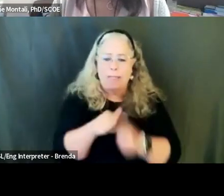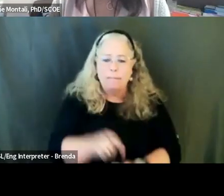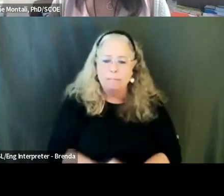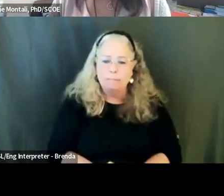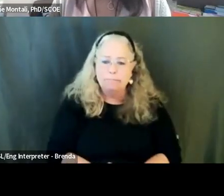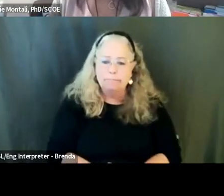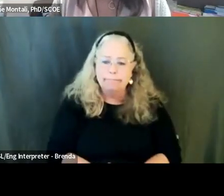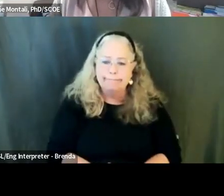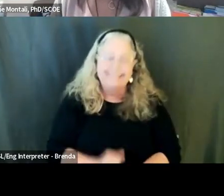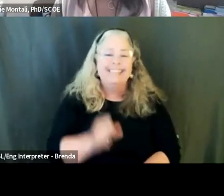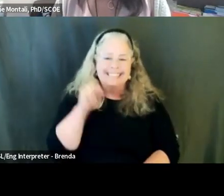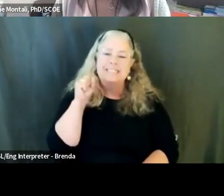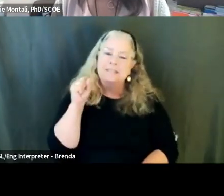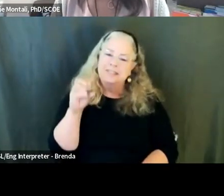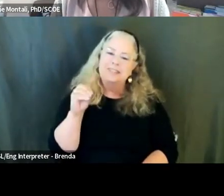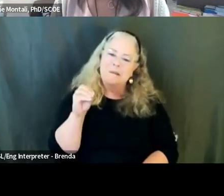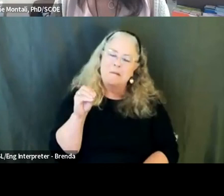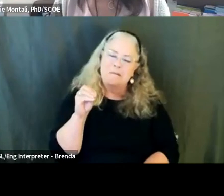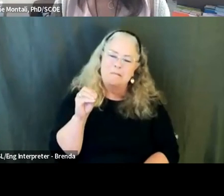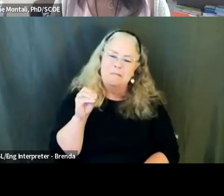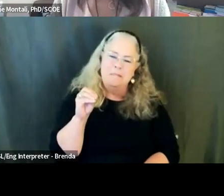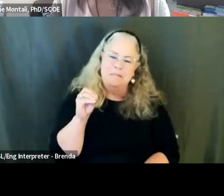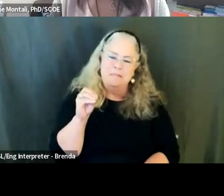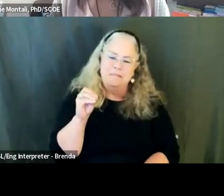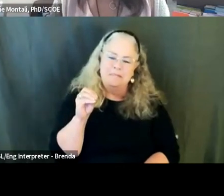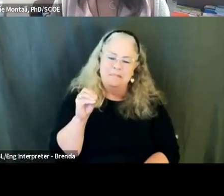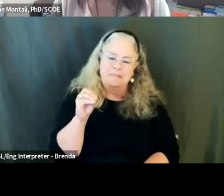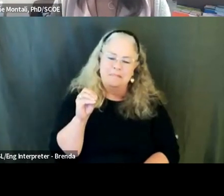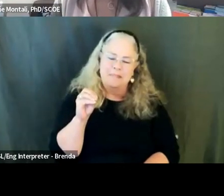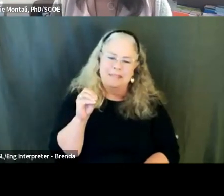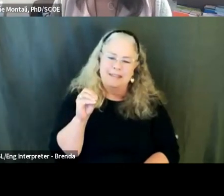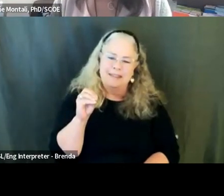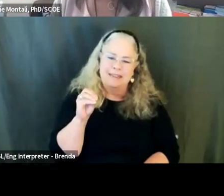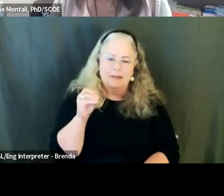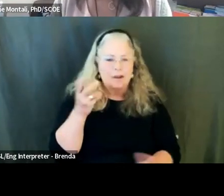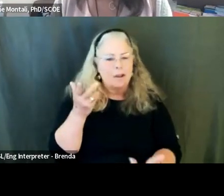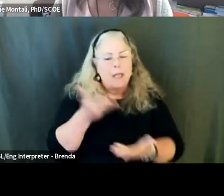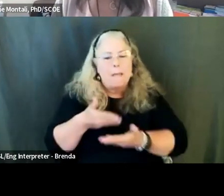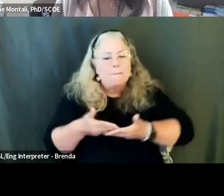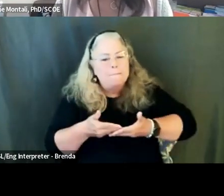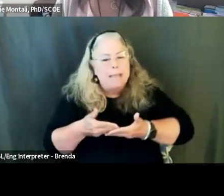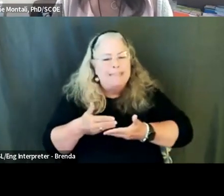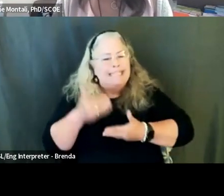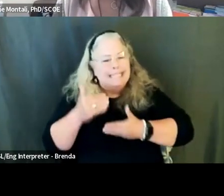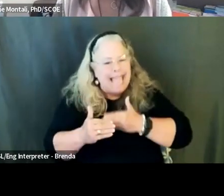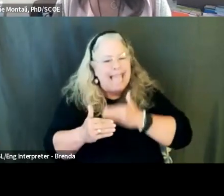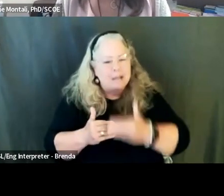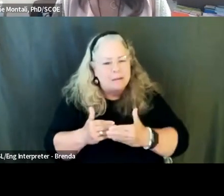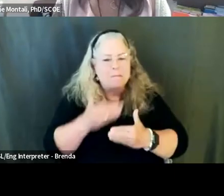So I think just kind of just baby steps right? I think that's the best way to you’re you're not